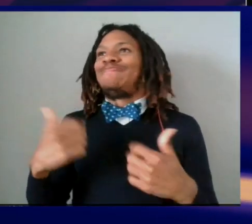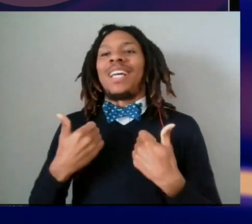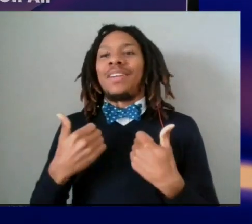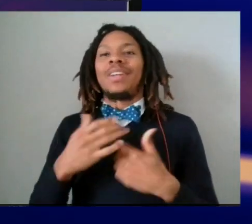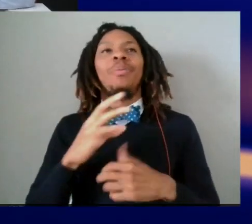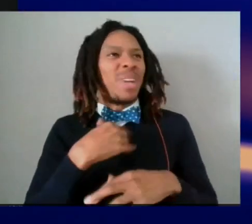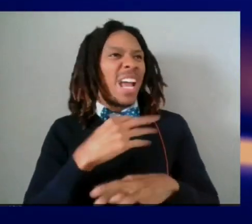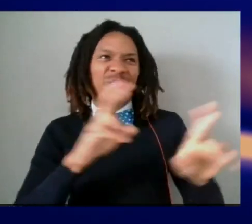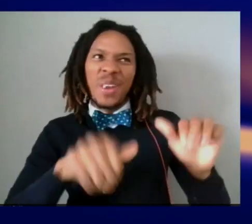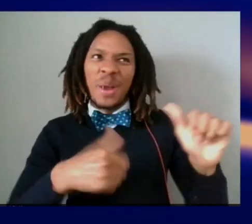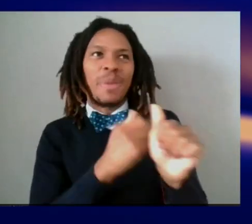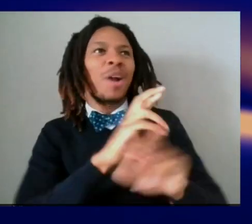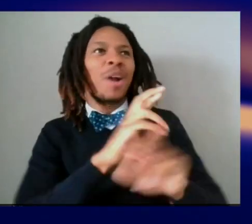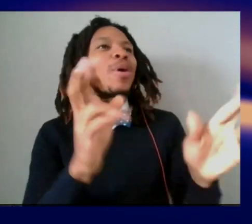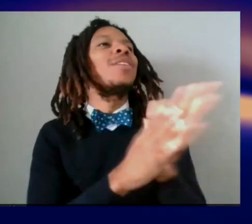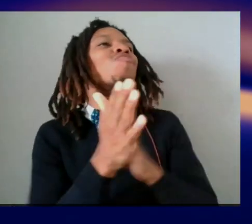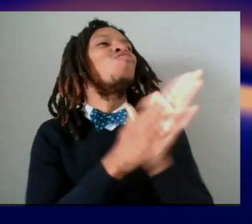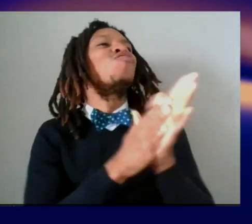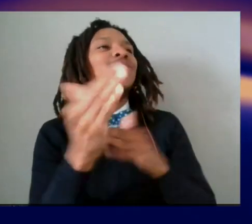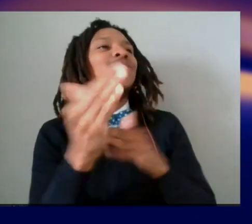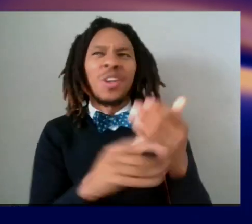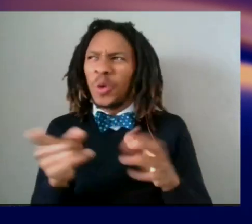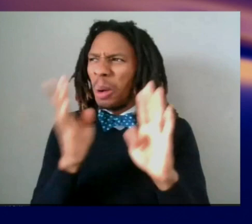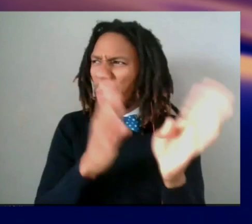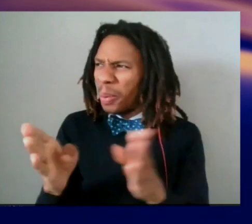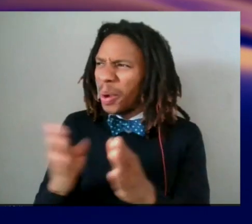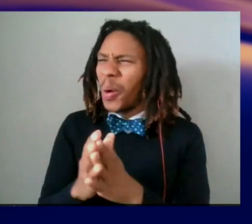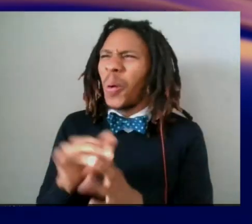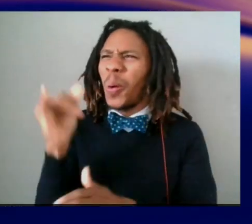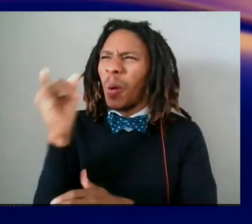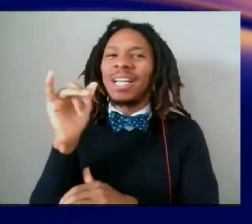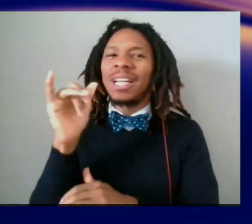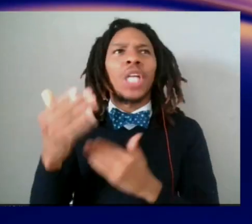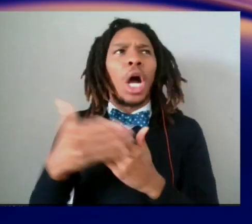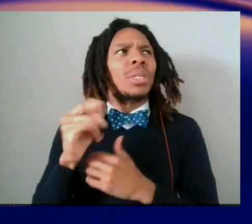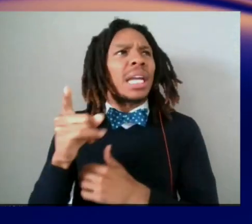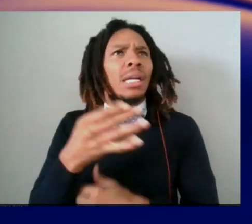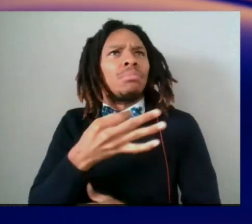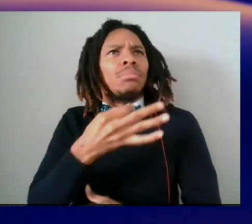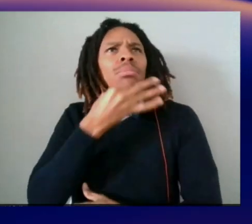So let's keep it rolling. Ooh, he came prepare. It's almost like he knows what he's doing. Security, one of the convenience.